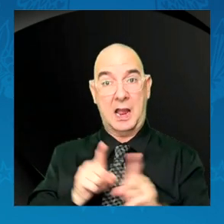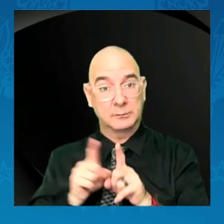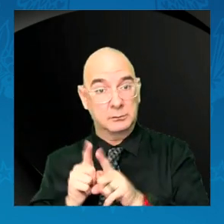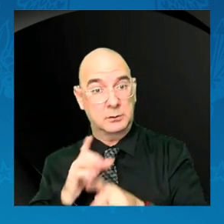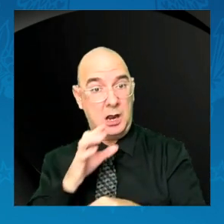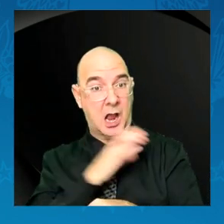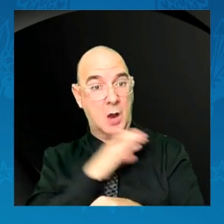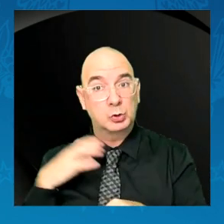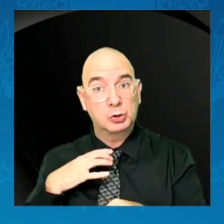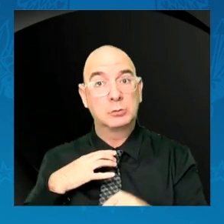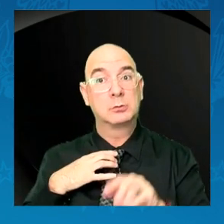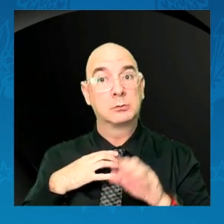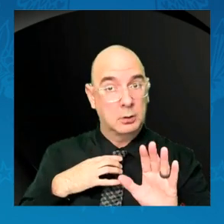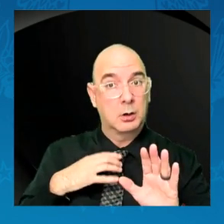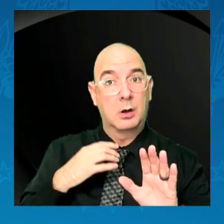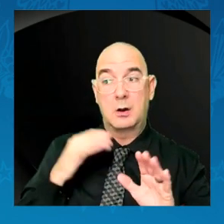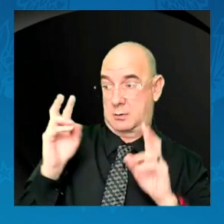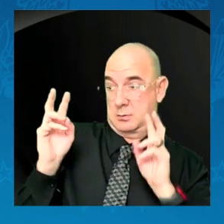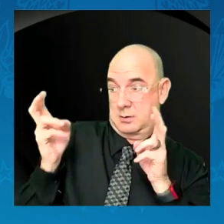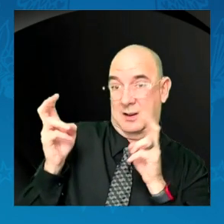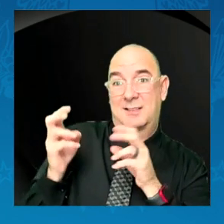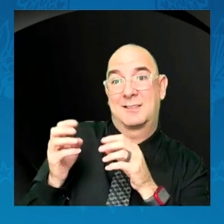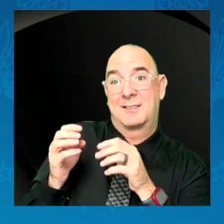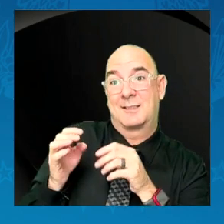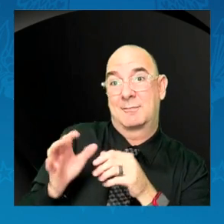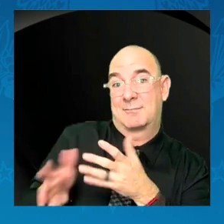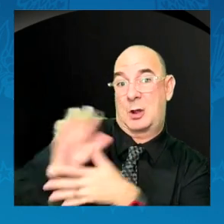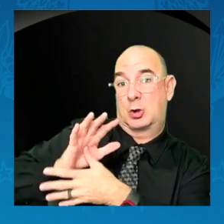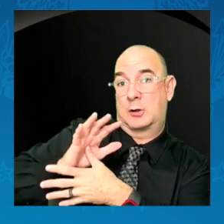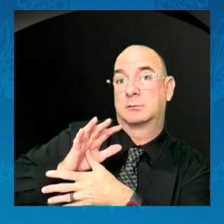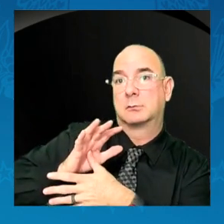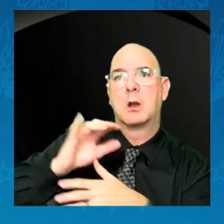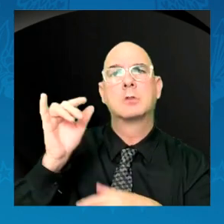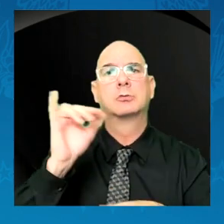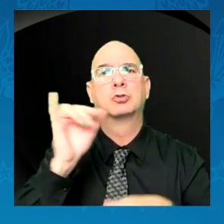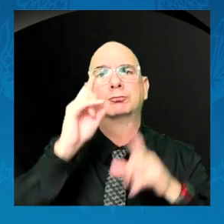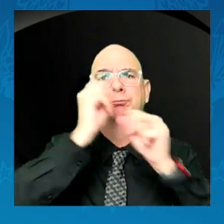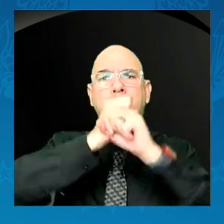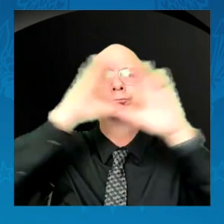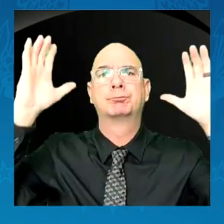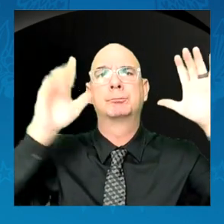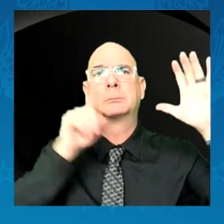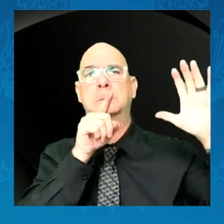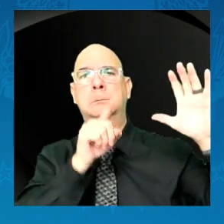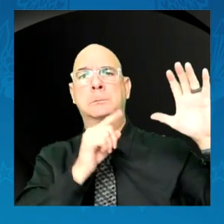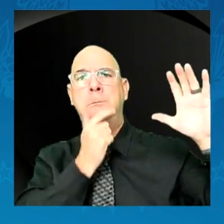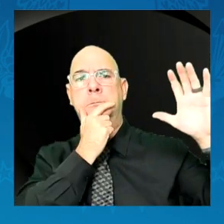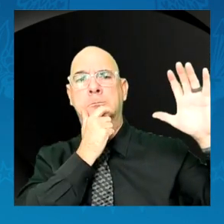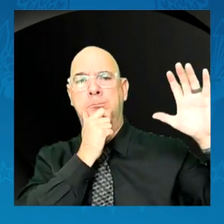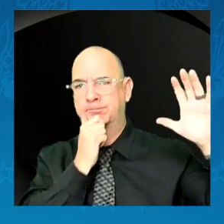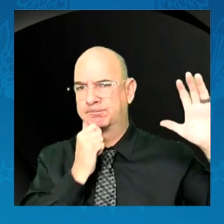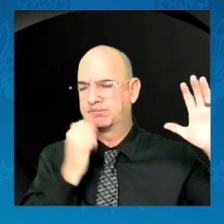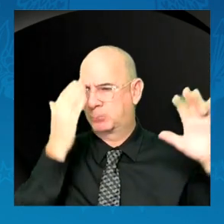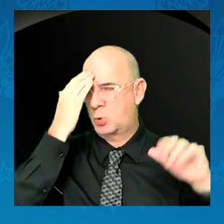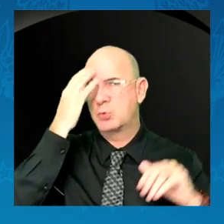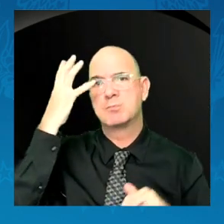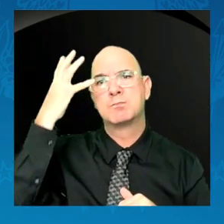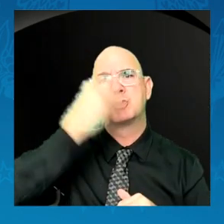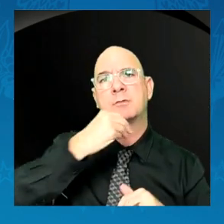and thinking of it in a way that also really understands the beauty of space to inspire so many people